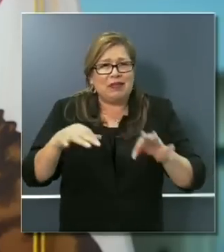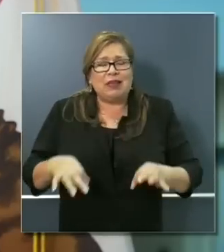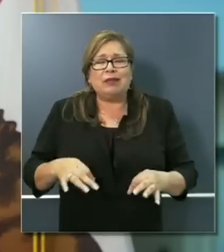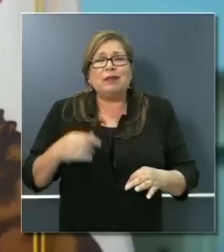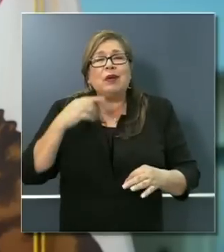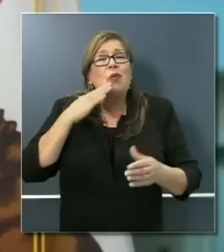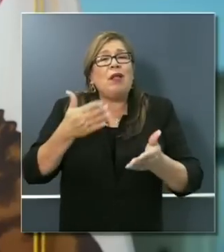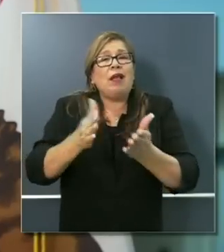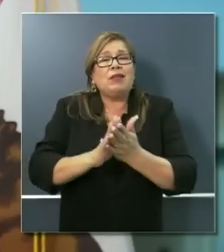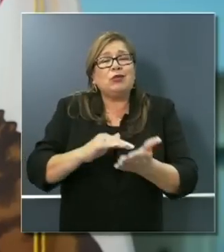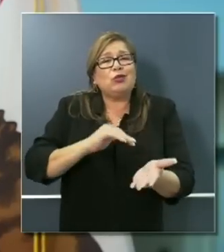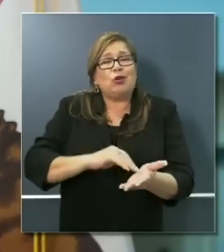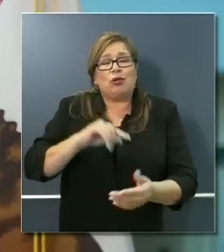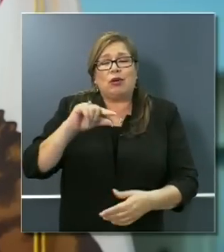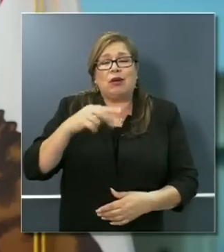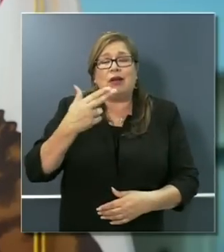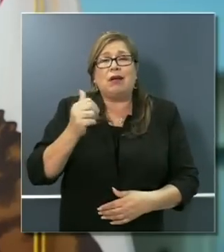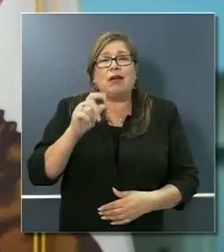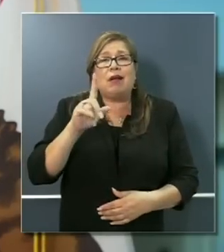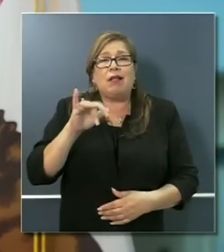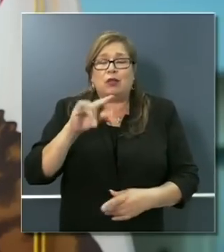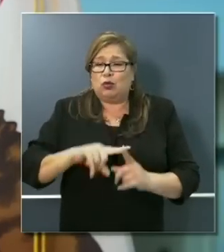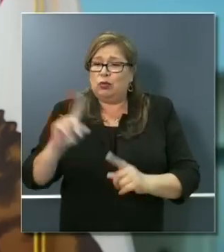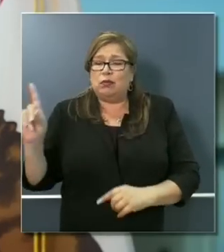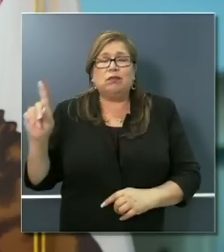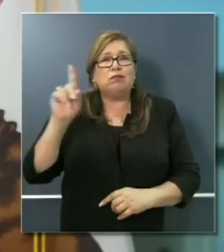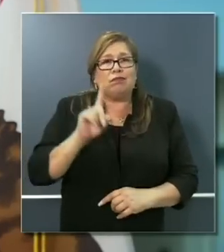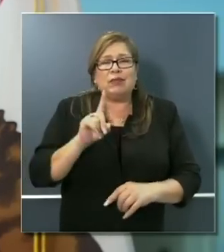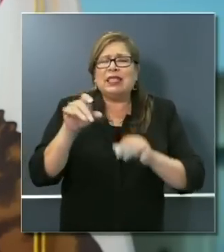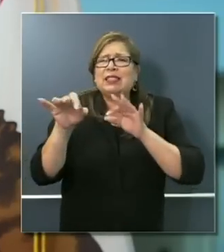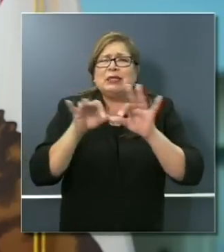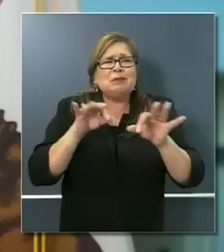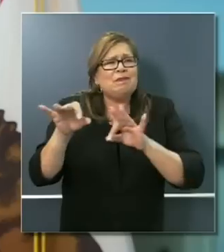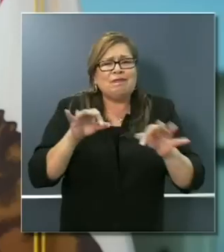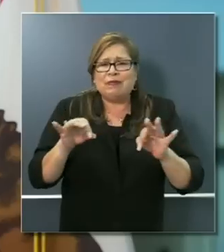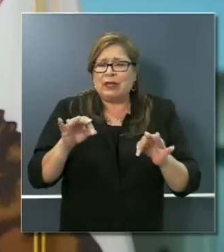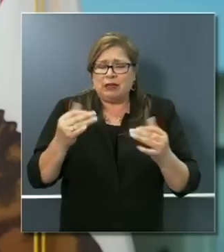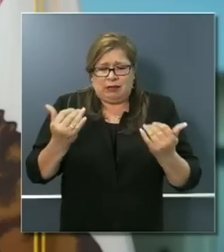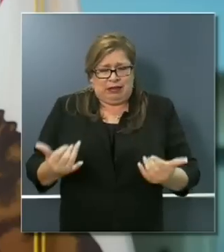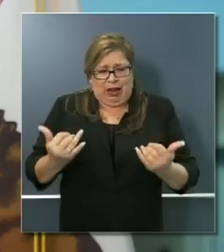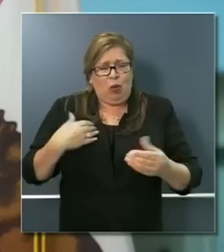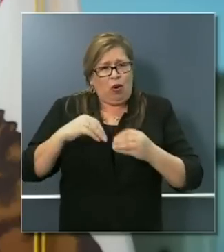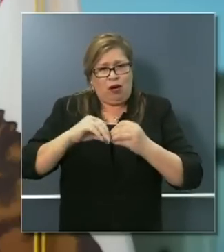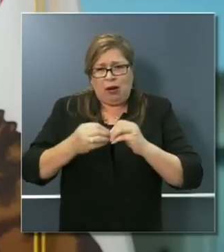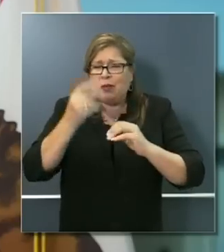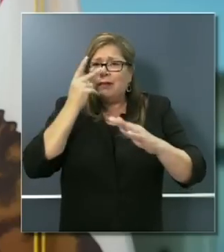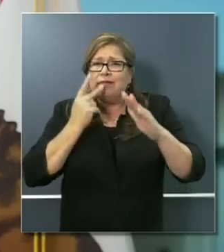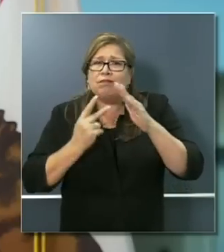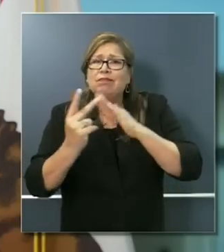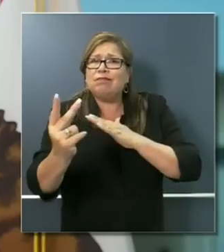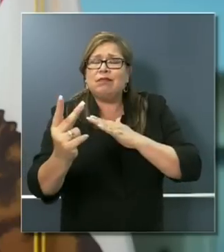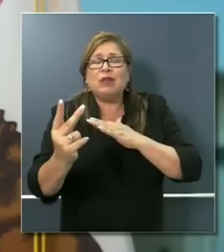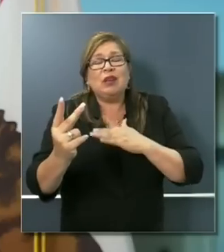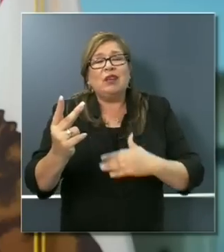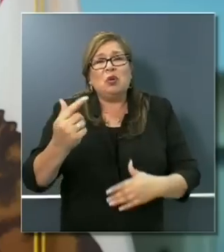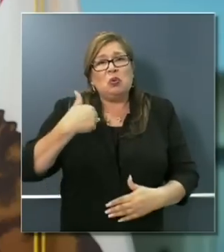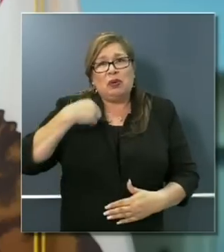TODAY, I WANT TO GO FORWARD WITH SPECIFICS ABOUT OUR MODELING AND ABOUT THE NUMBERS AND WHAT THEY MEAN TO YOU AND MEAN TO THE STATE OF CALIFORNIA AND I